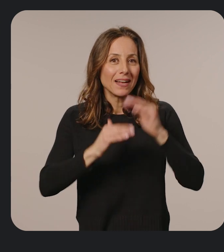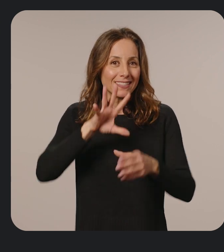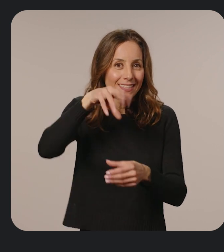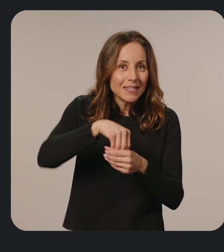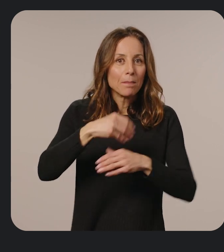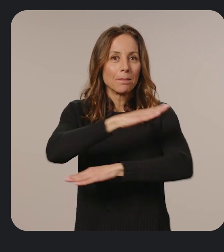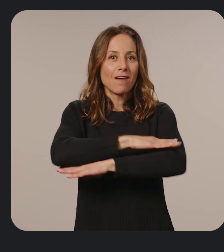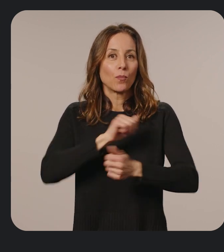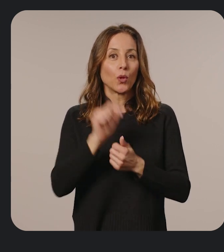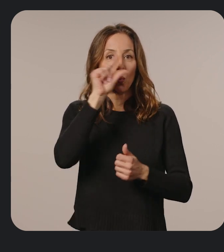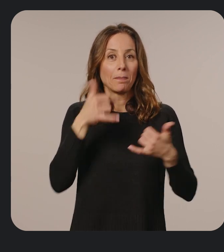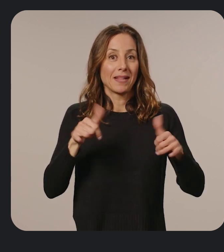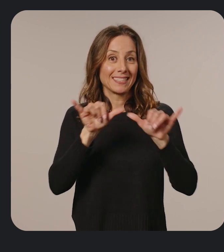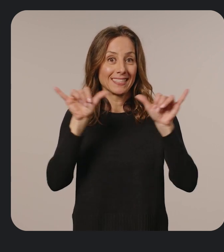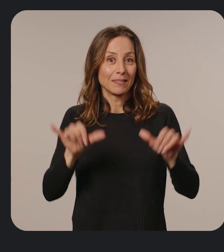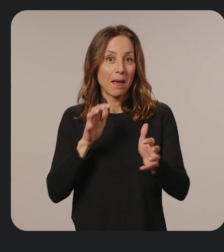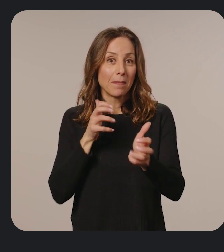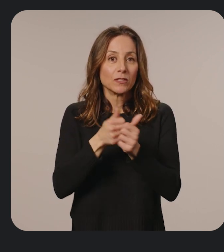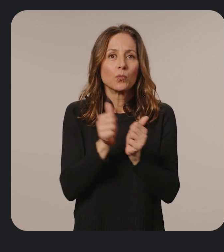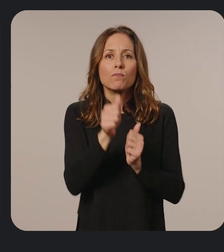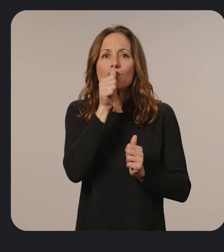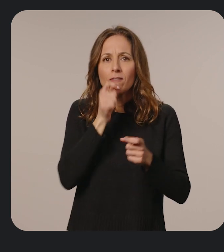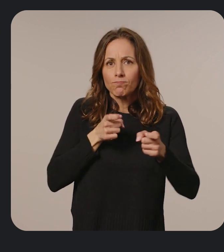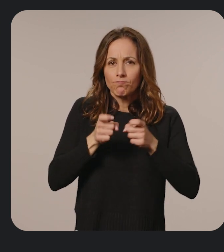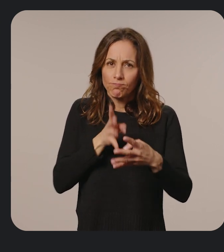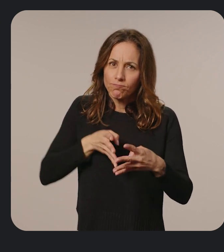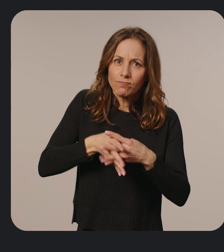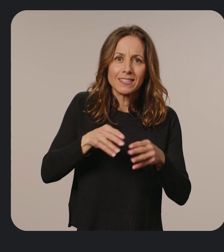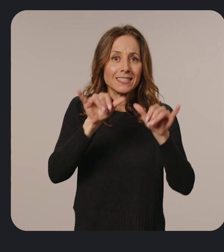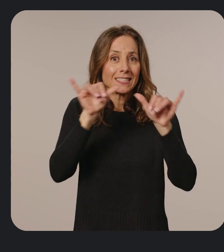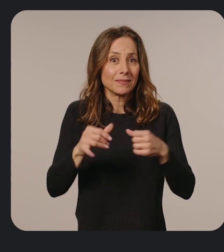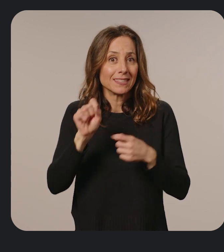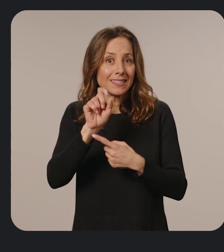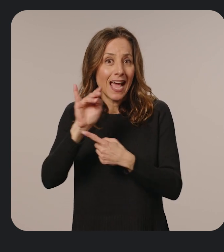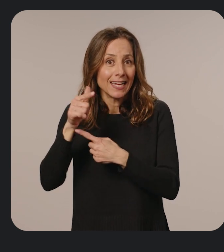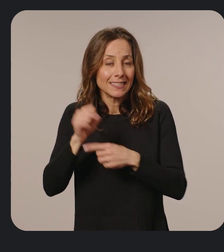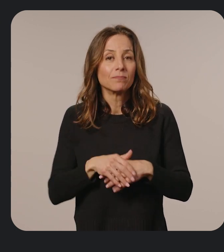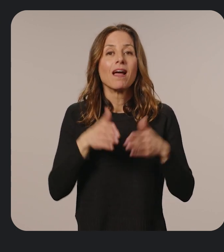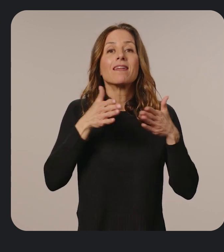will be built into the platform via Google Play system updates with privacy controls integrated into the System Settings.